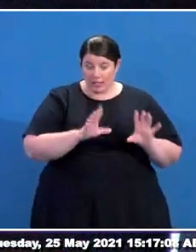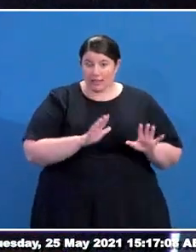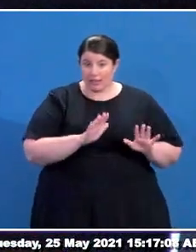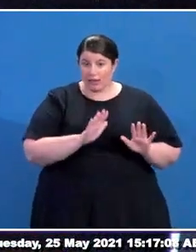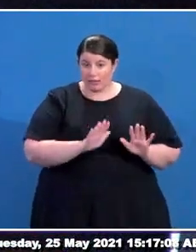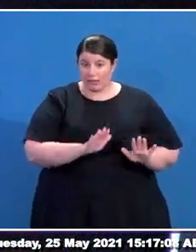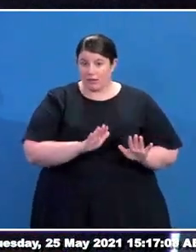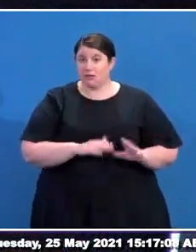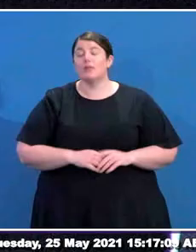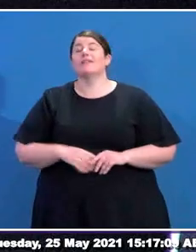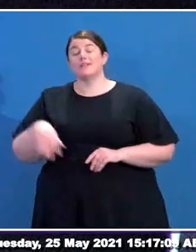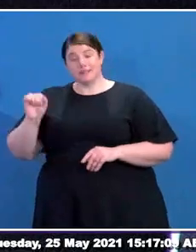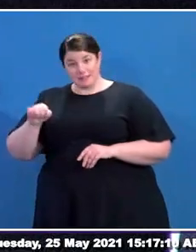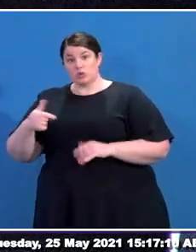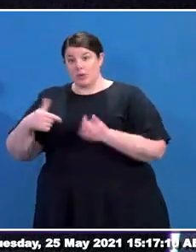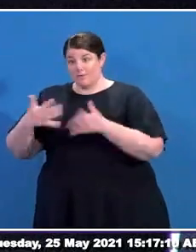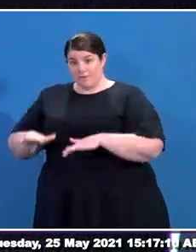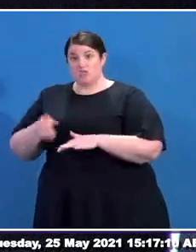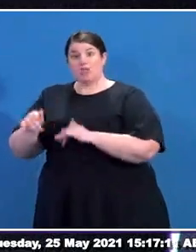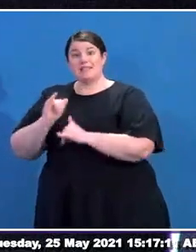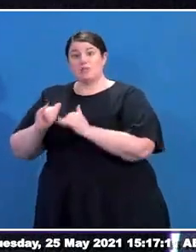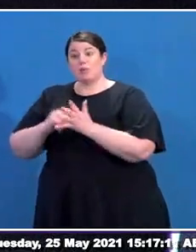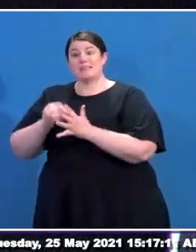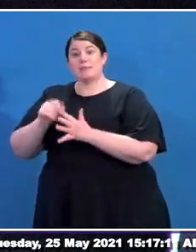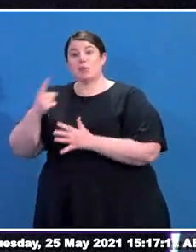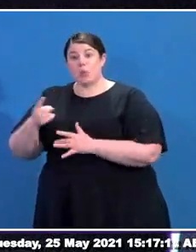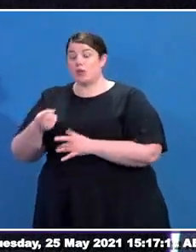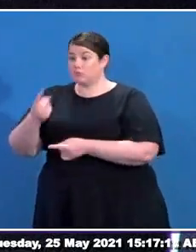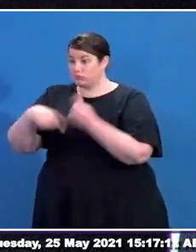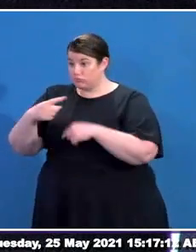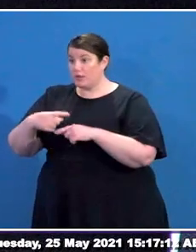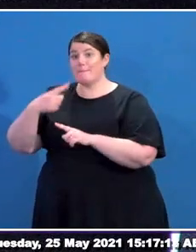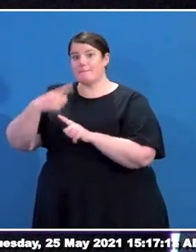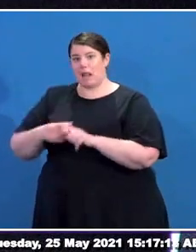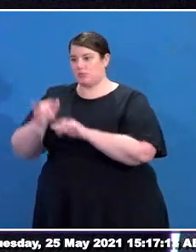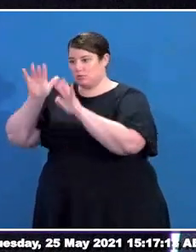I have interviewed SP1 at this stage and he has also provided me with a written statement.